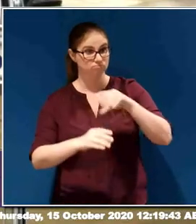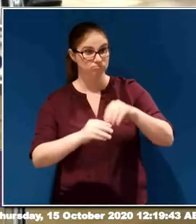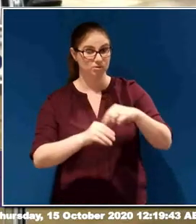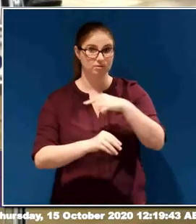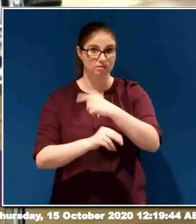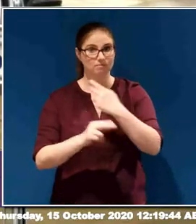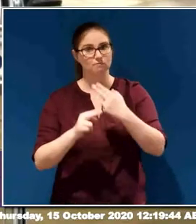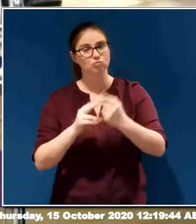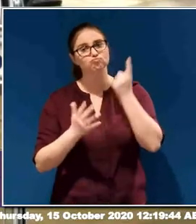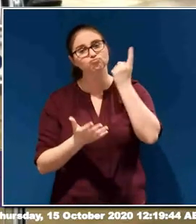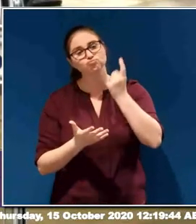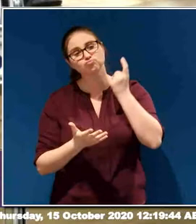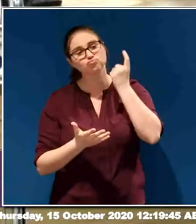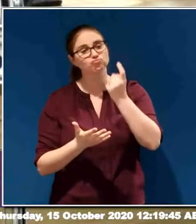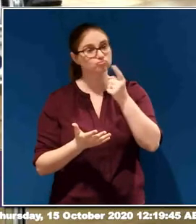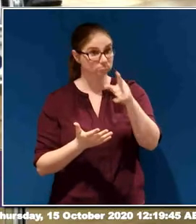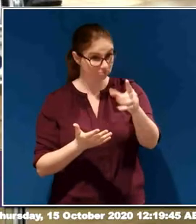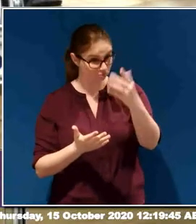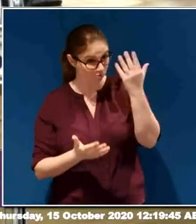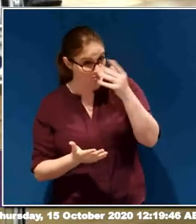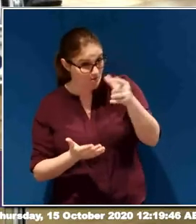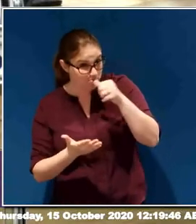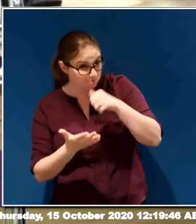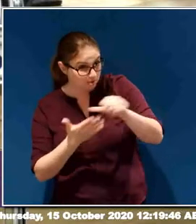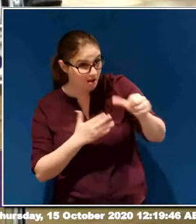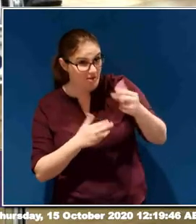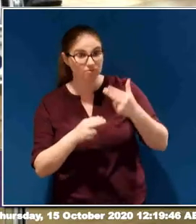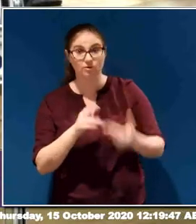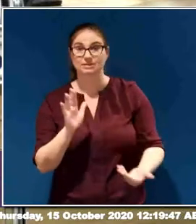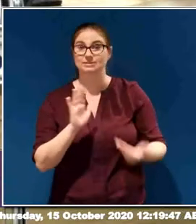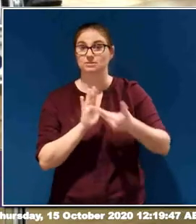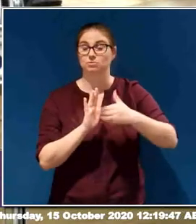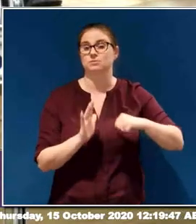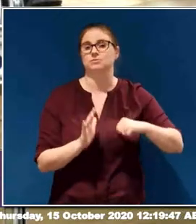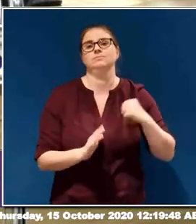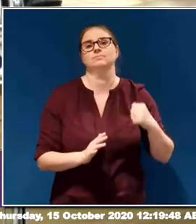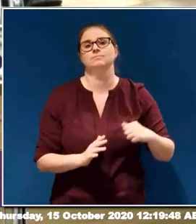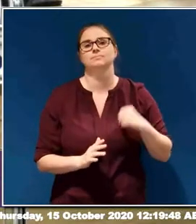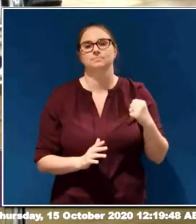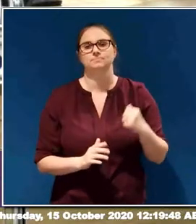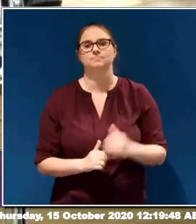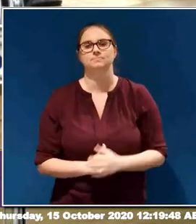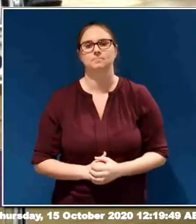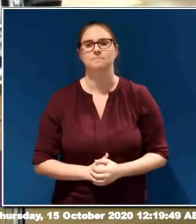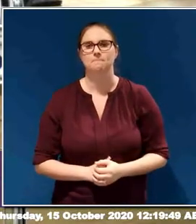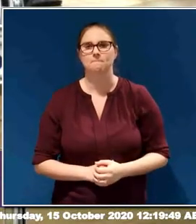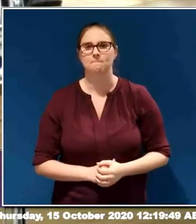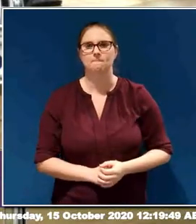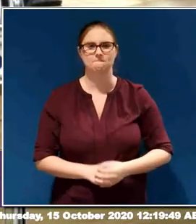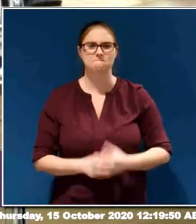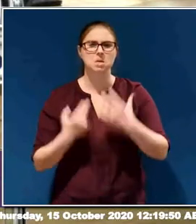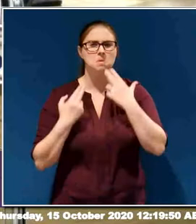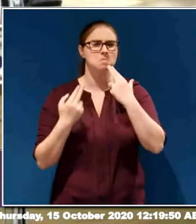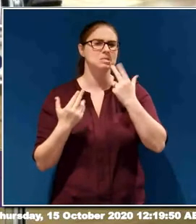for additional staffing, usually teacher’s aides for students with complex needs, is that correct so far?